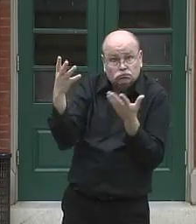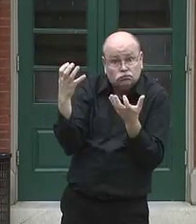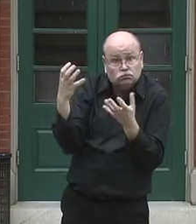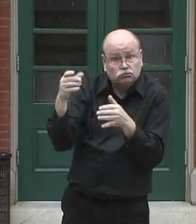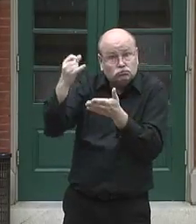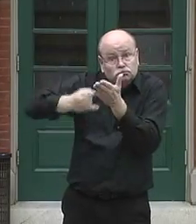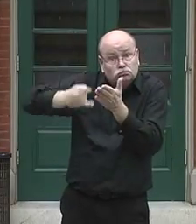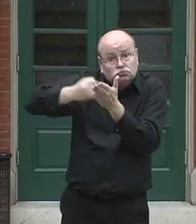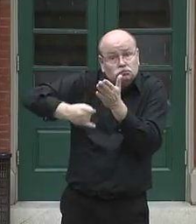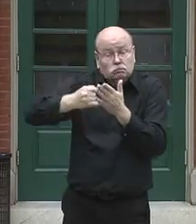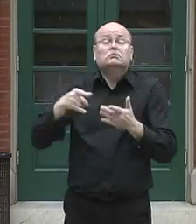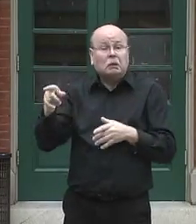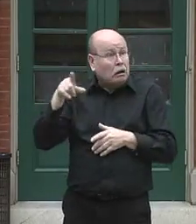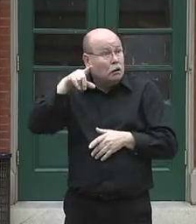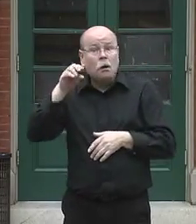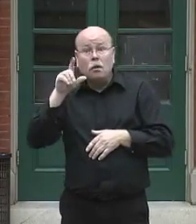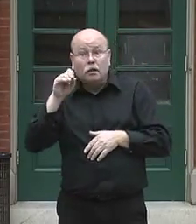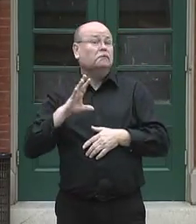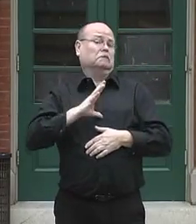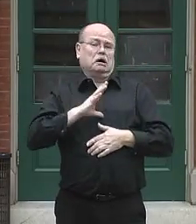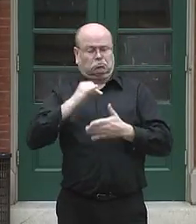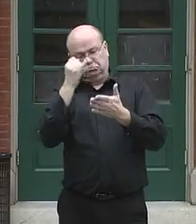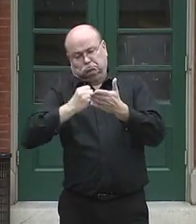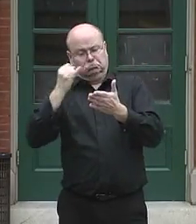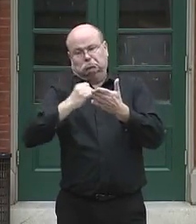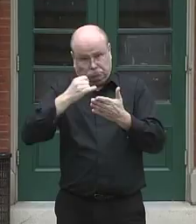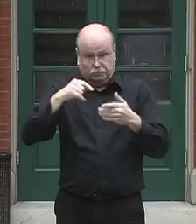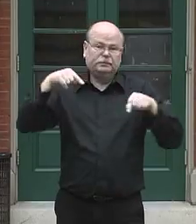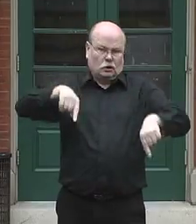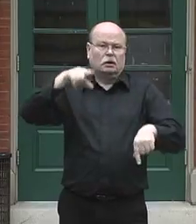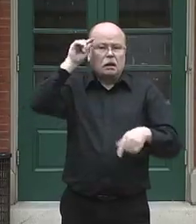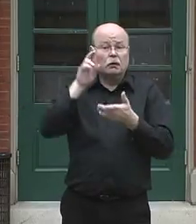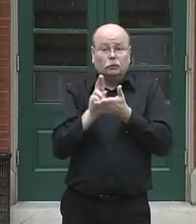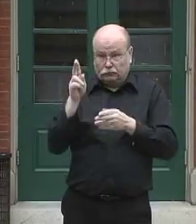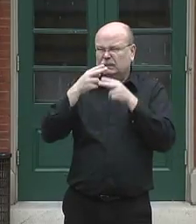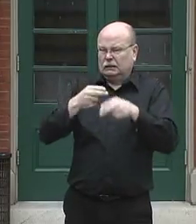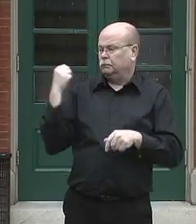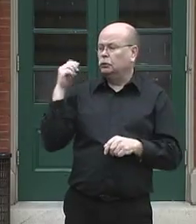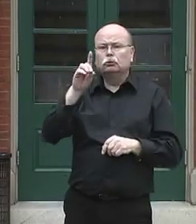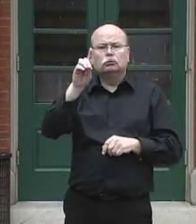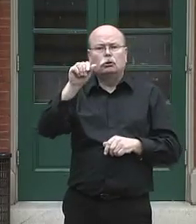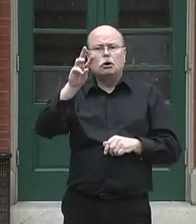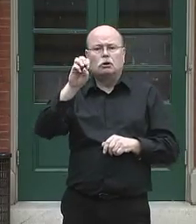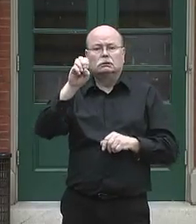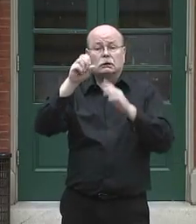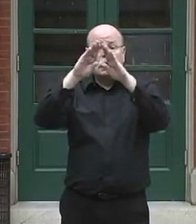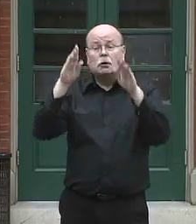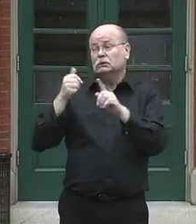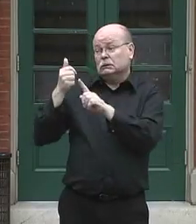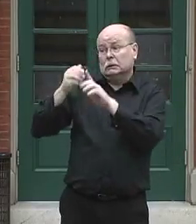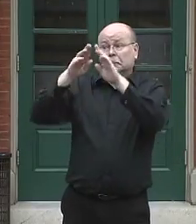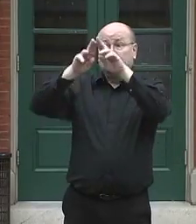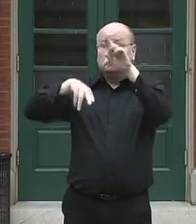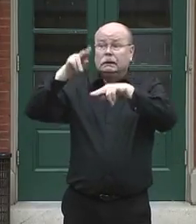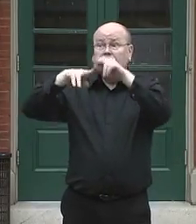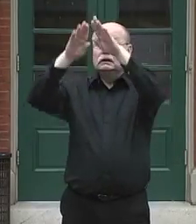After a while, Gallaudet College offered him the opportunity to design Dawes House.